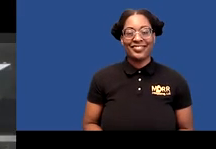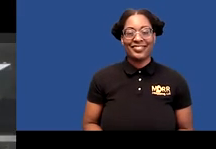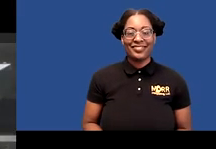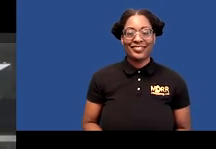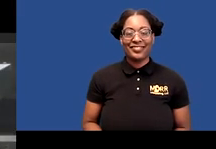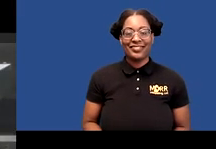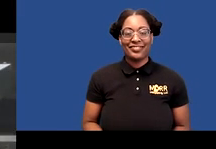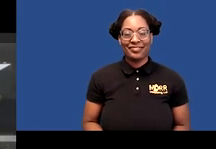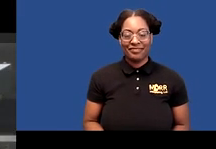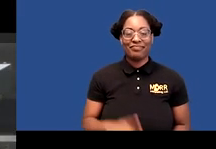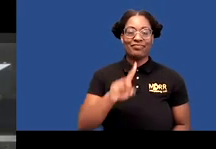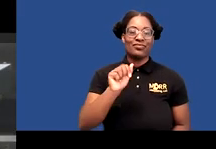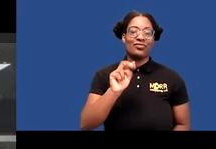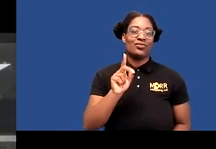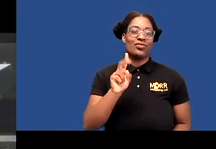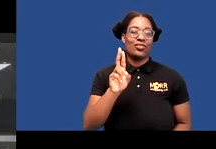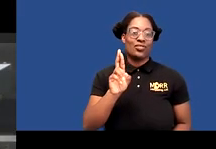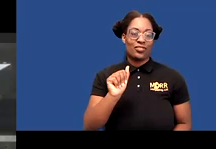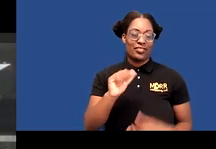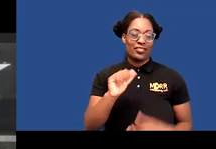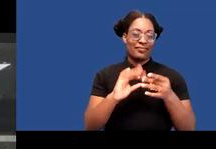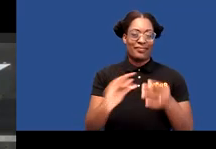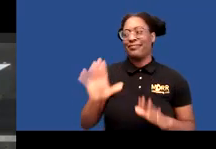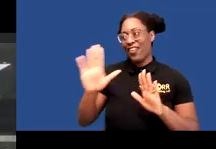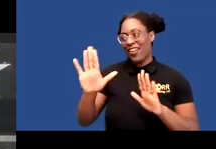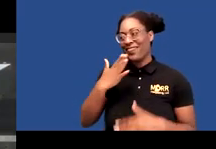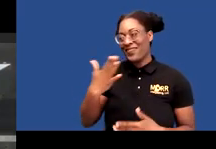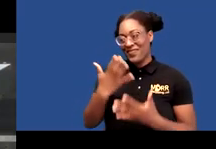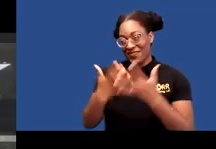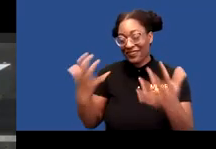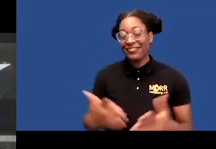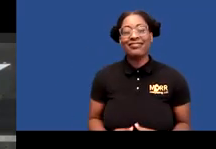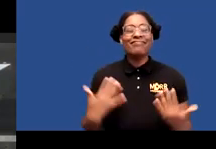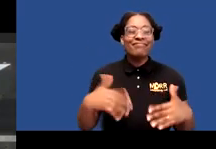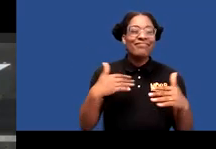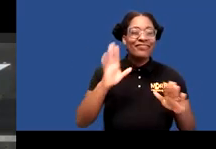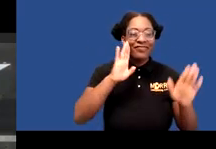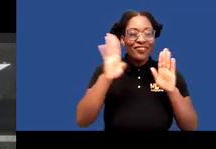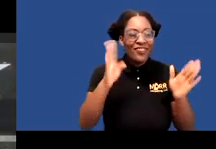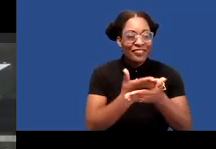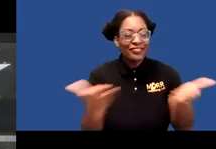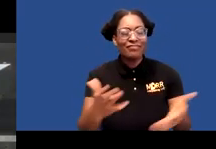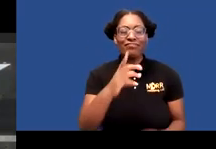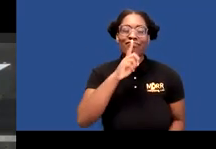[Zandra L. Jordan] Great. Thank you so much, and good afternoon, everyone. I'm so delighted that you chose to join us for this webinar today.